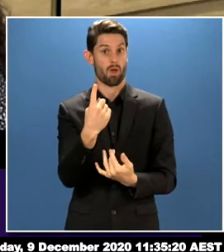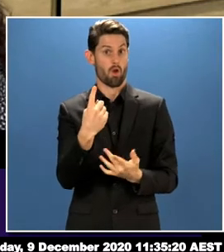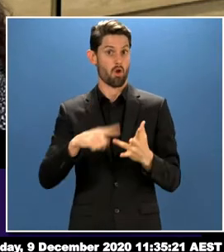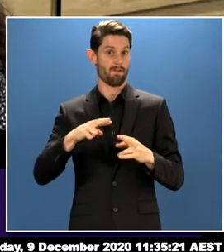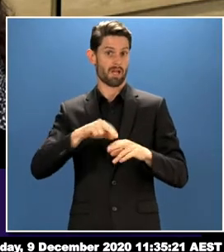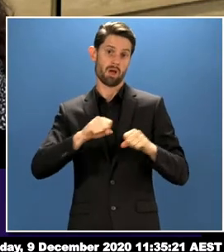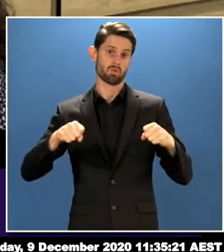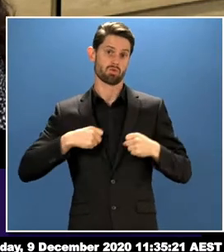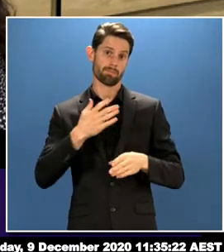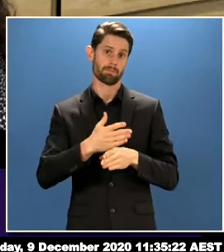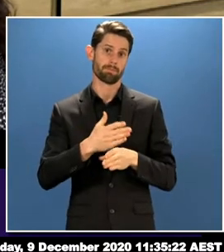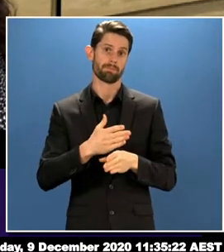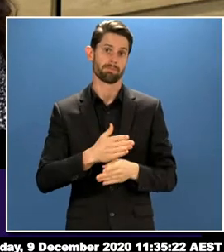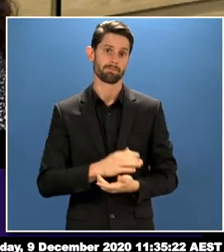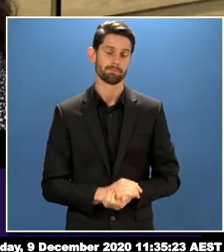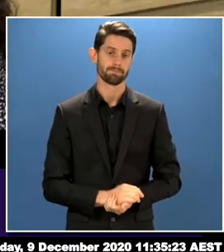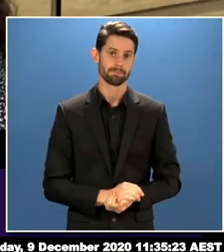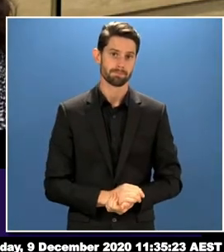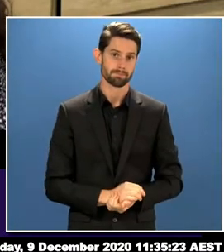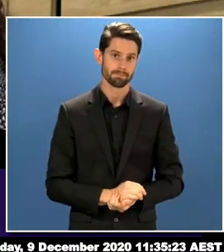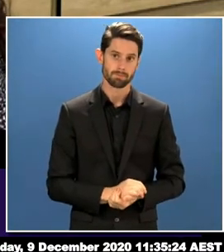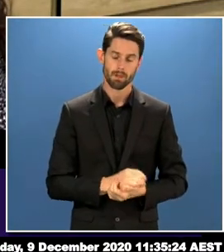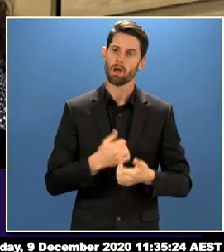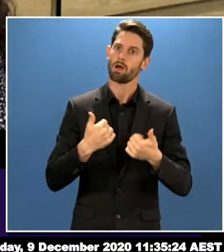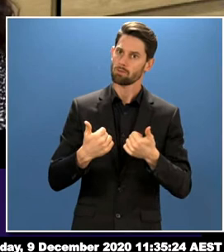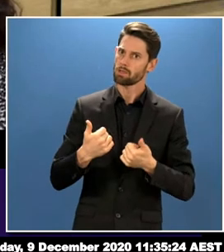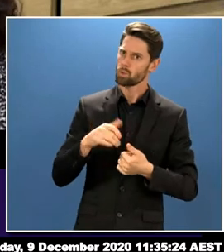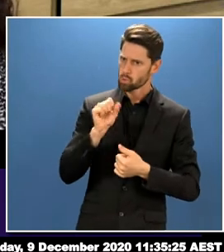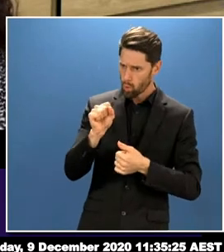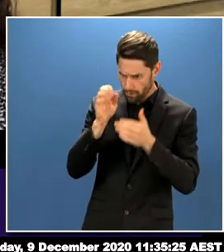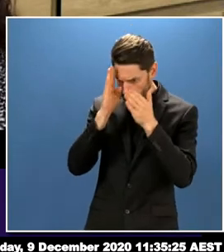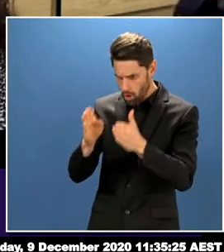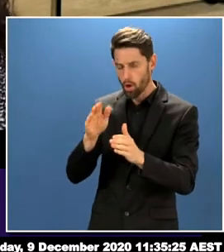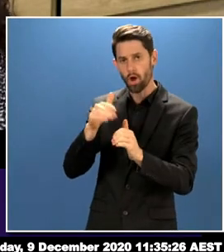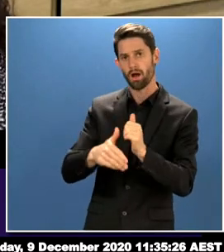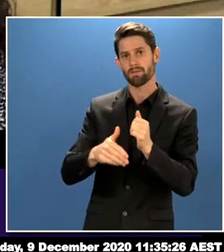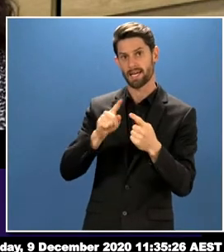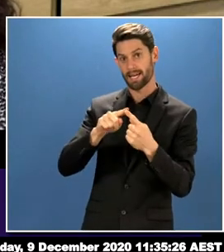And given that you focus on income tax and superannuation,